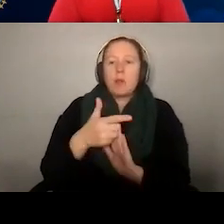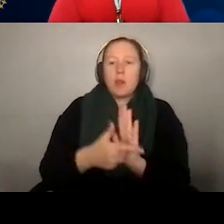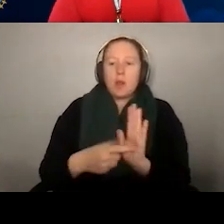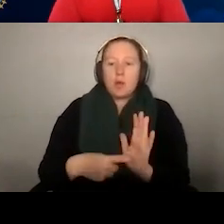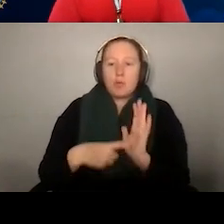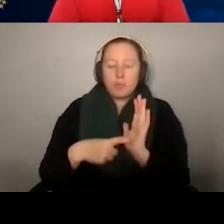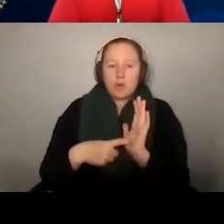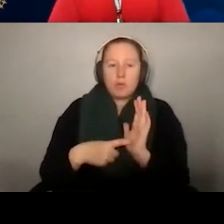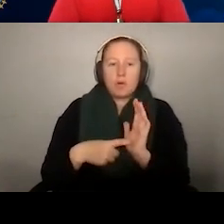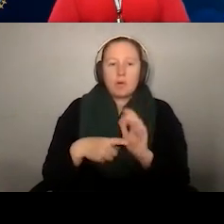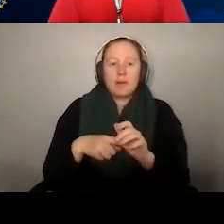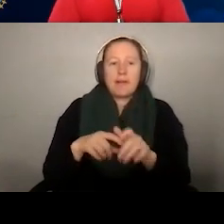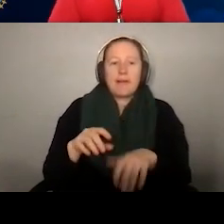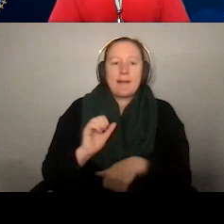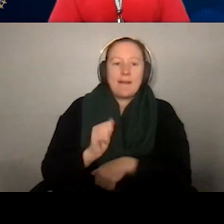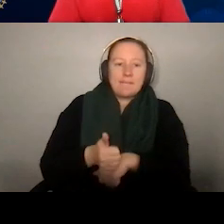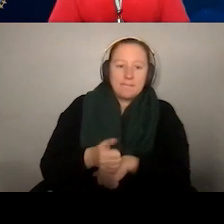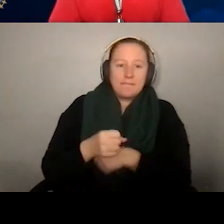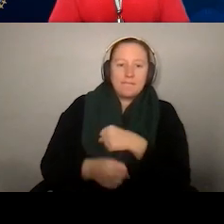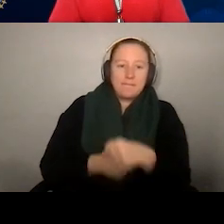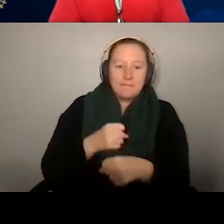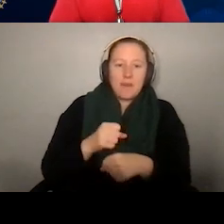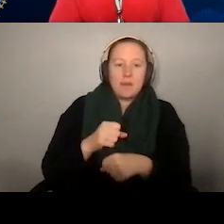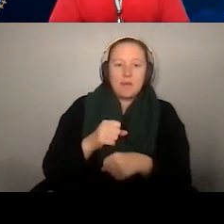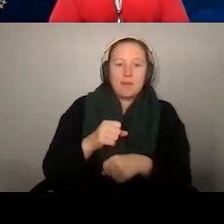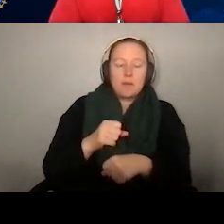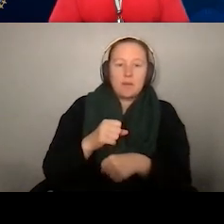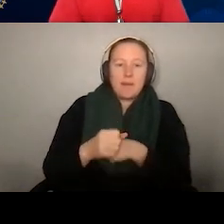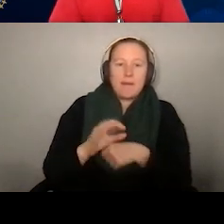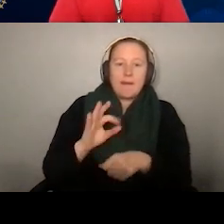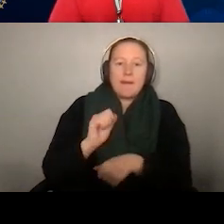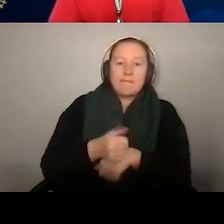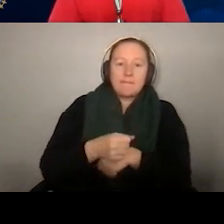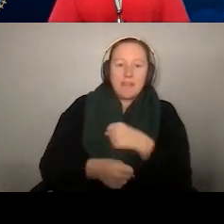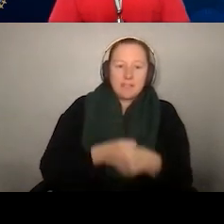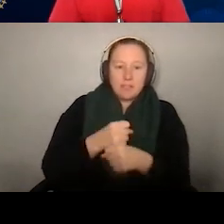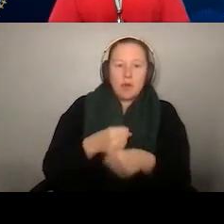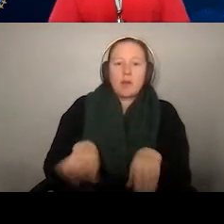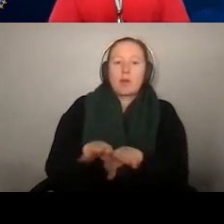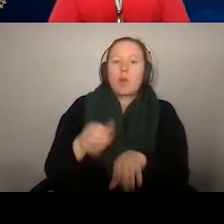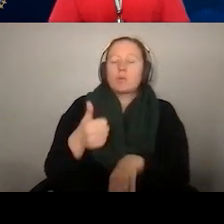fixed year appropriation accounts and cancel any remaining balances by September 30th of the fifth year